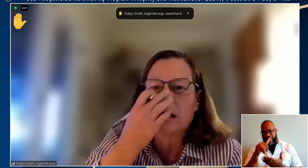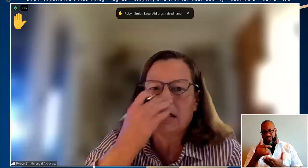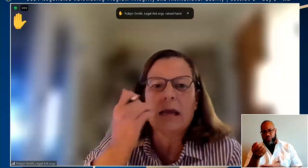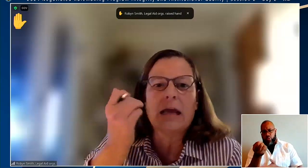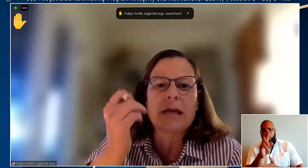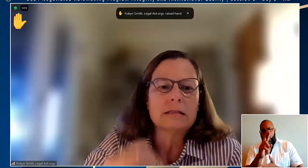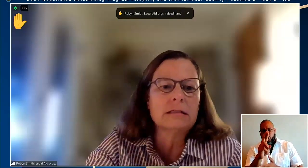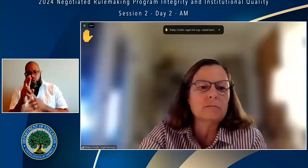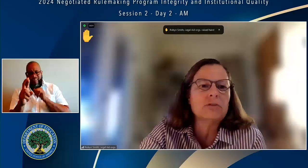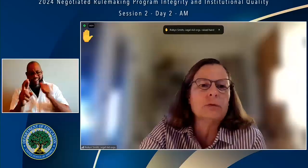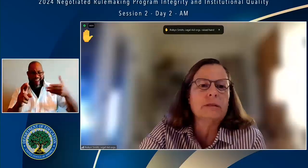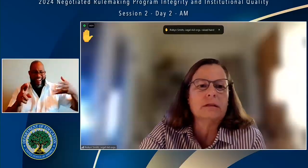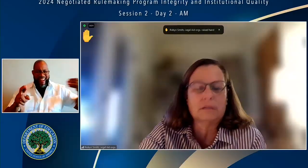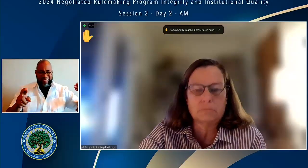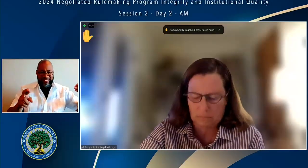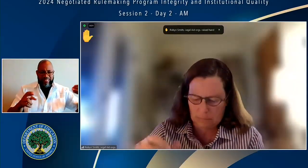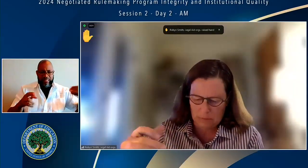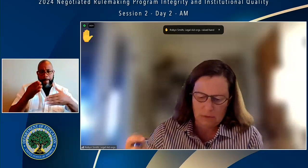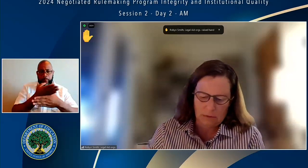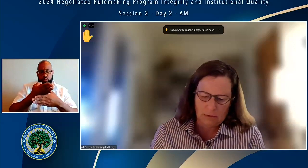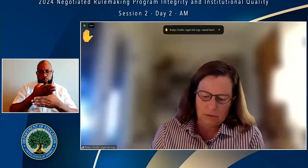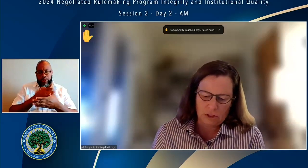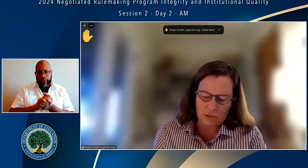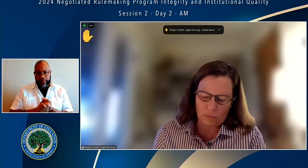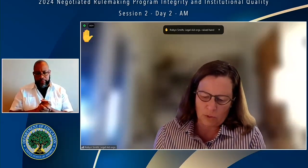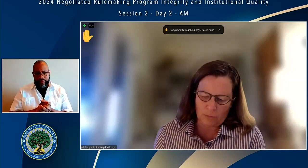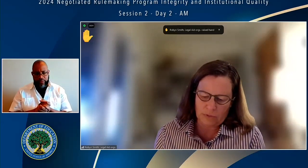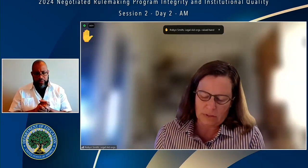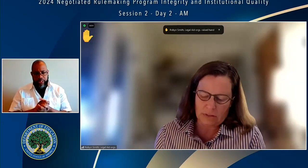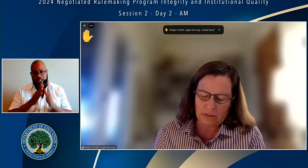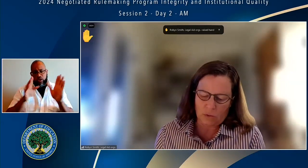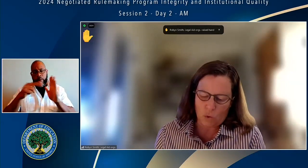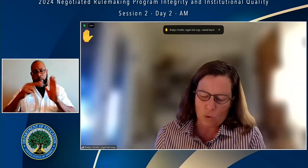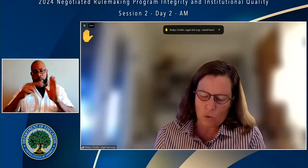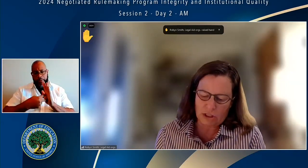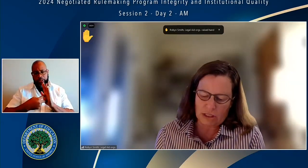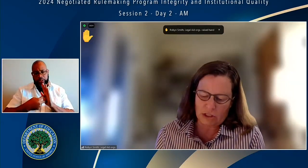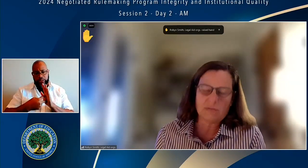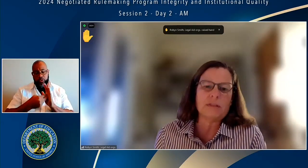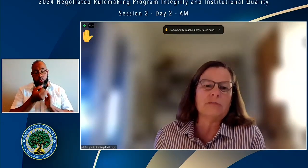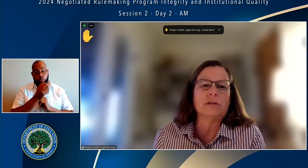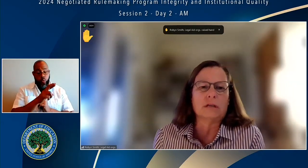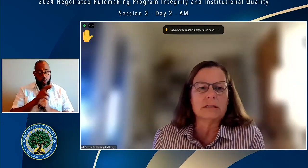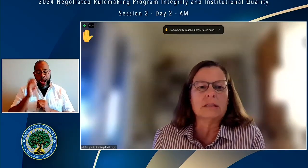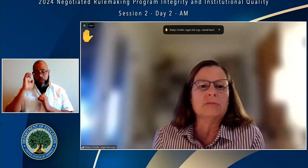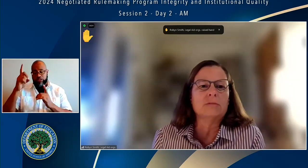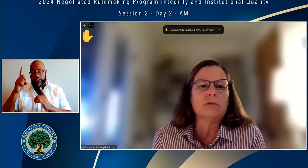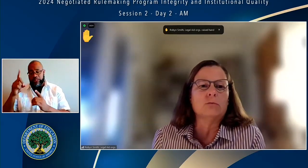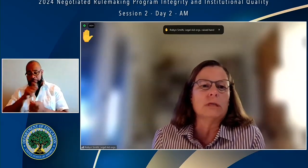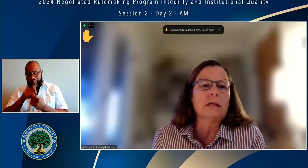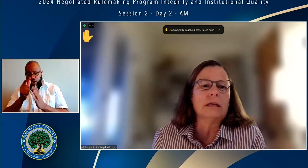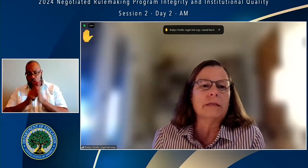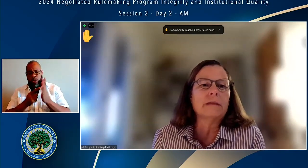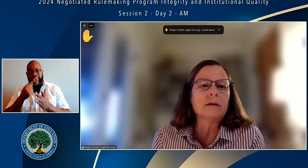an and in between the general purpose or education-specific laws, it seems to me you'd want an end there.